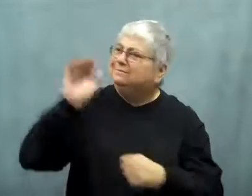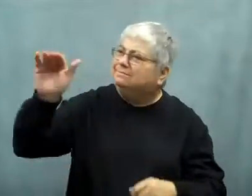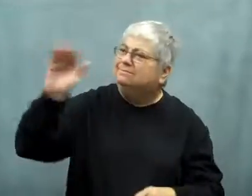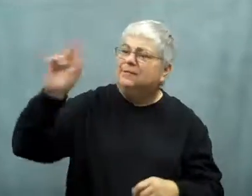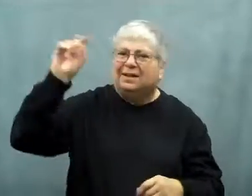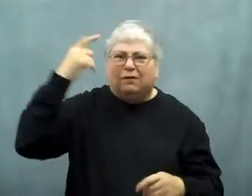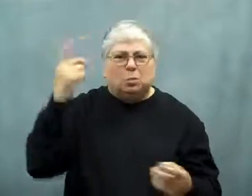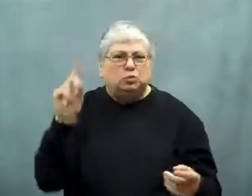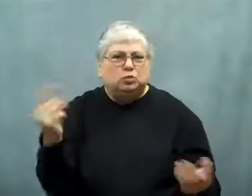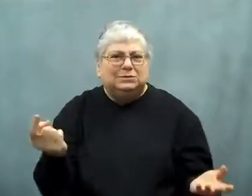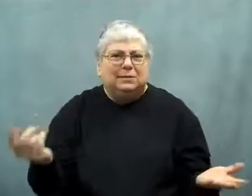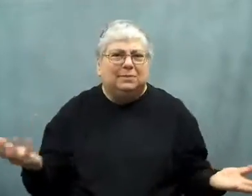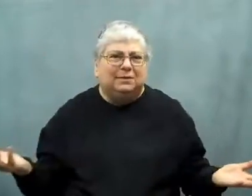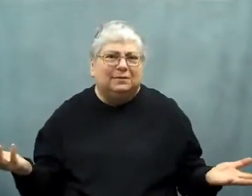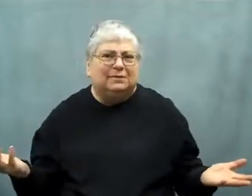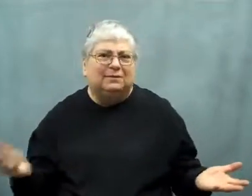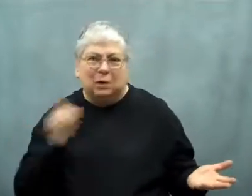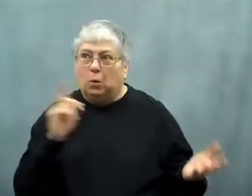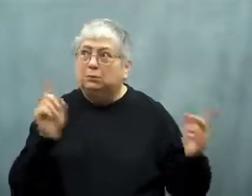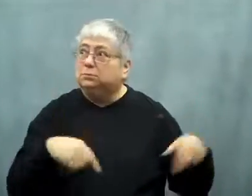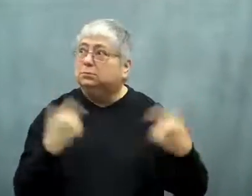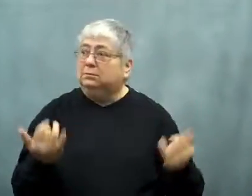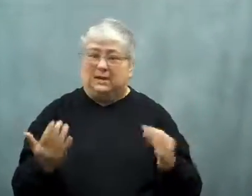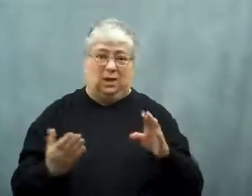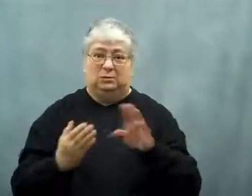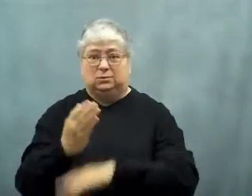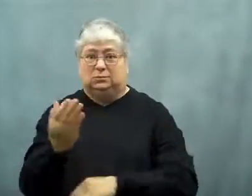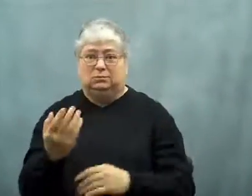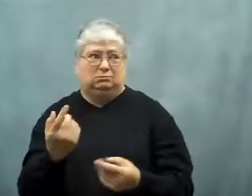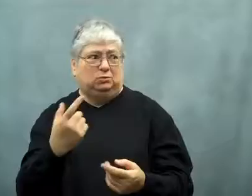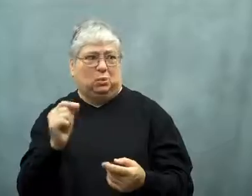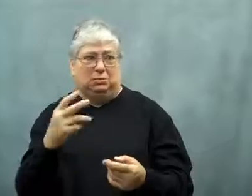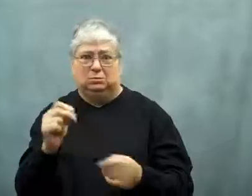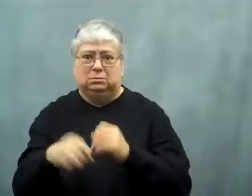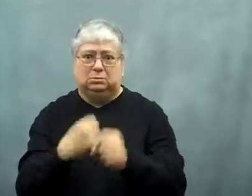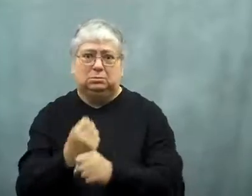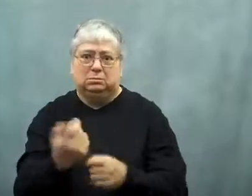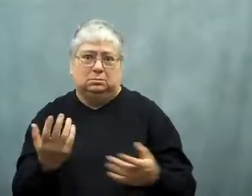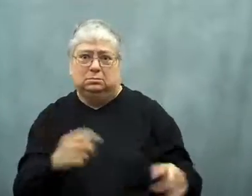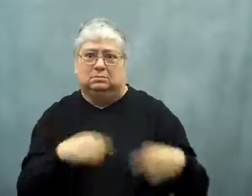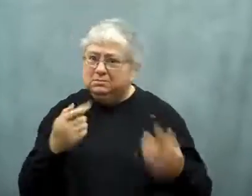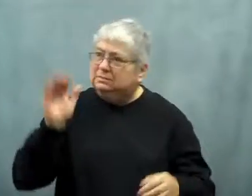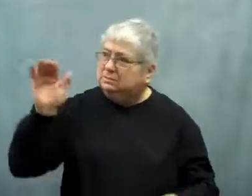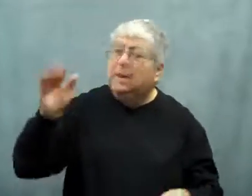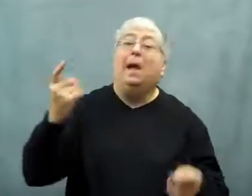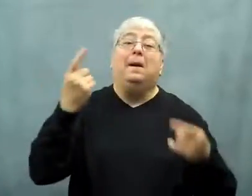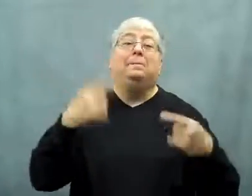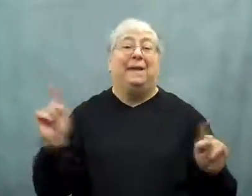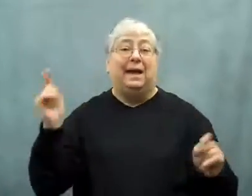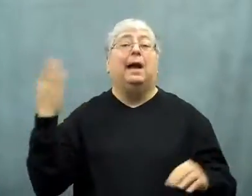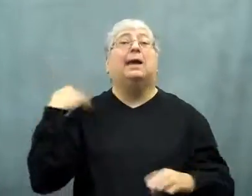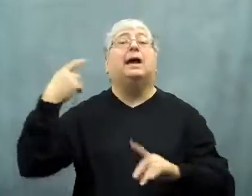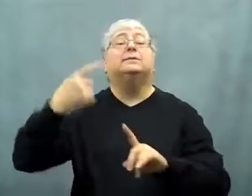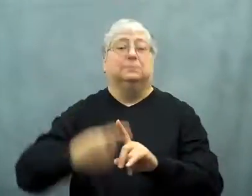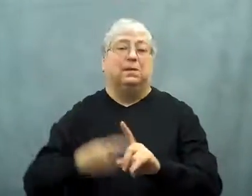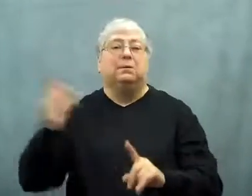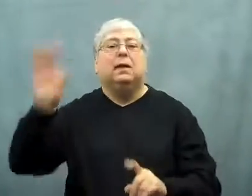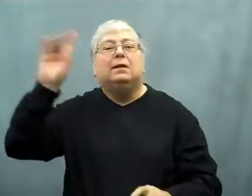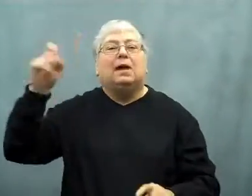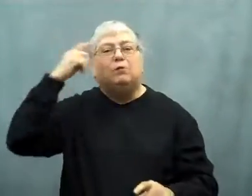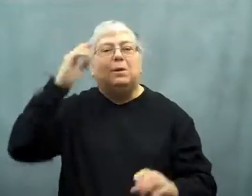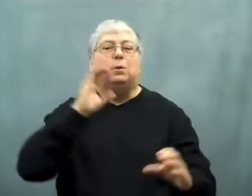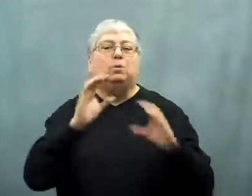for the government to do something about it.